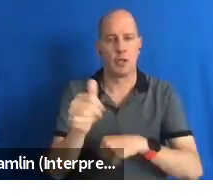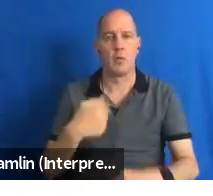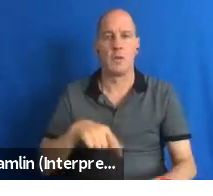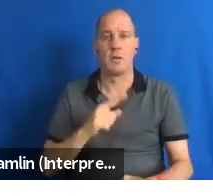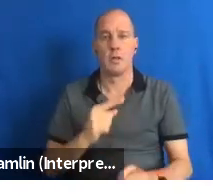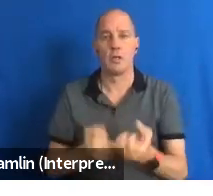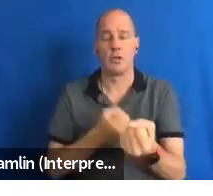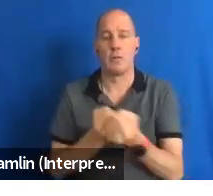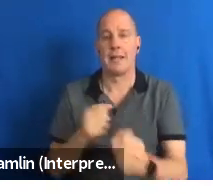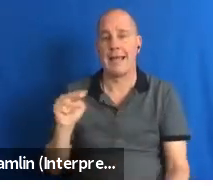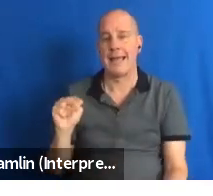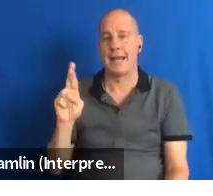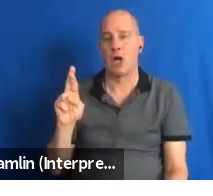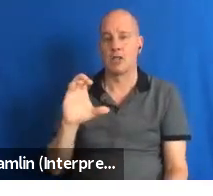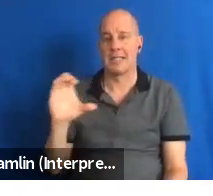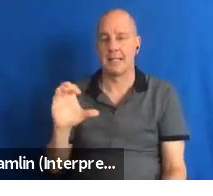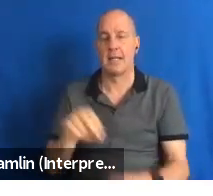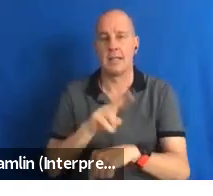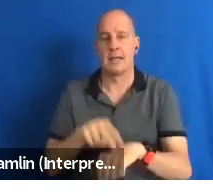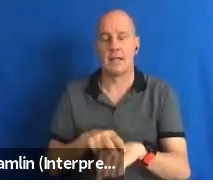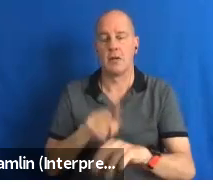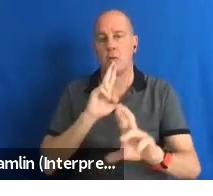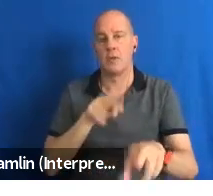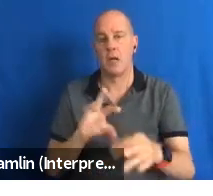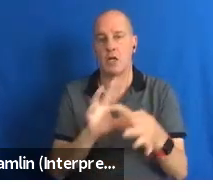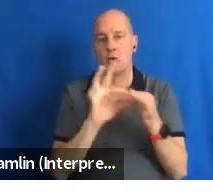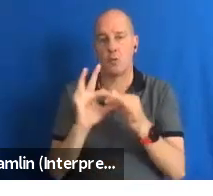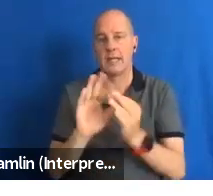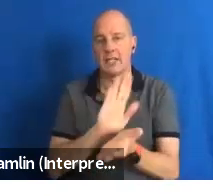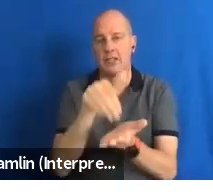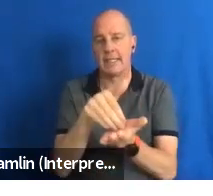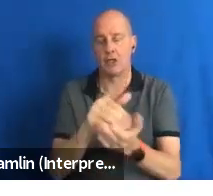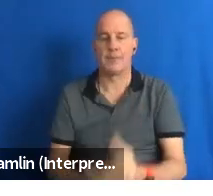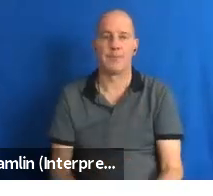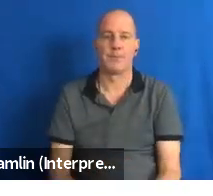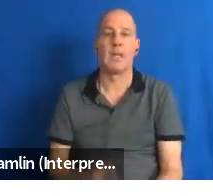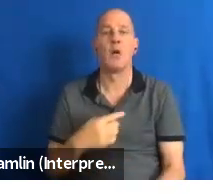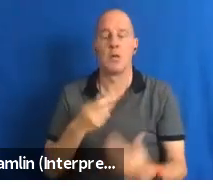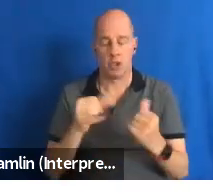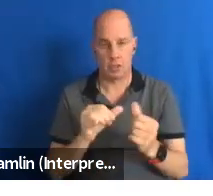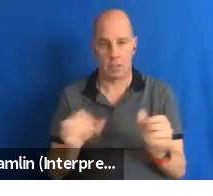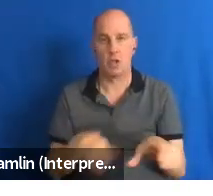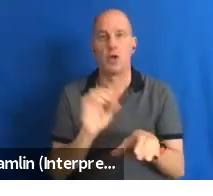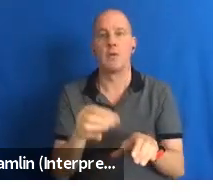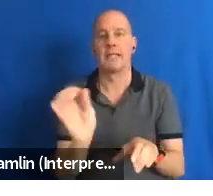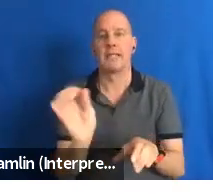NRCC, the National Response Coordination Center, and we are still doing that today. One of the